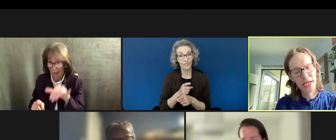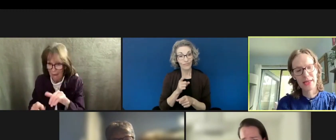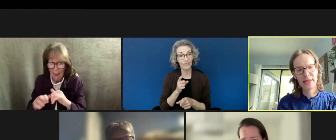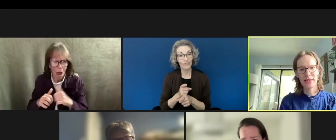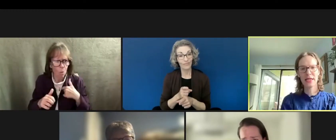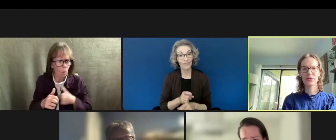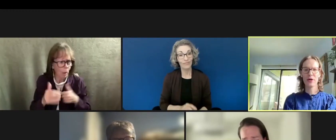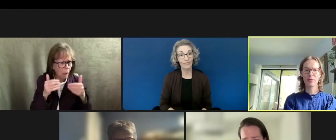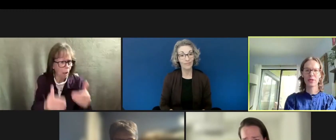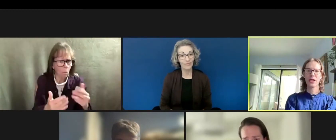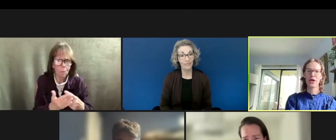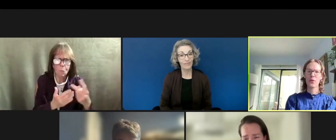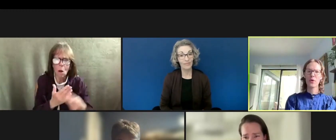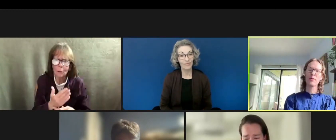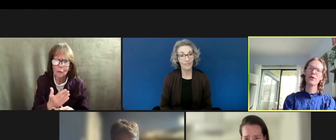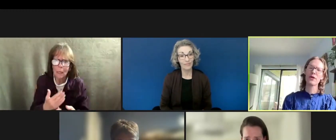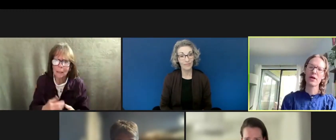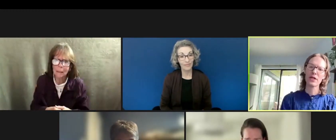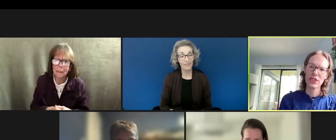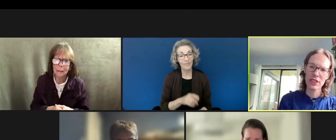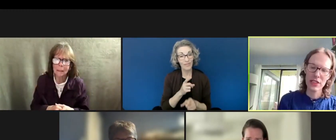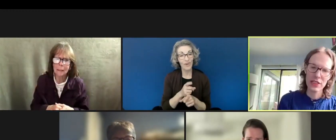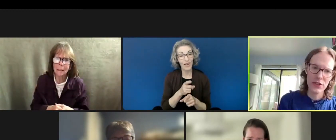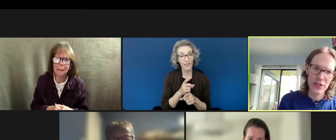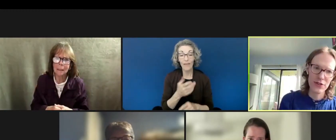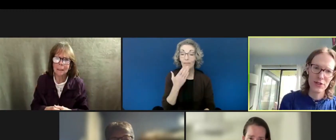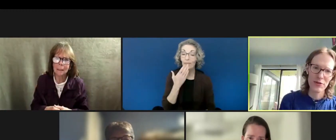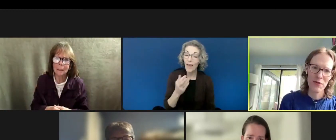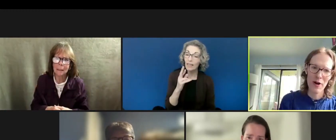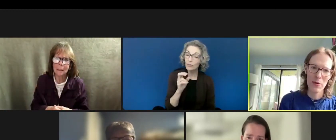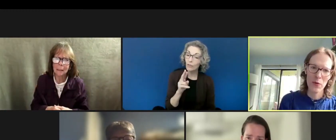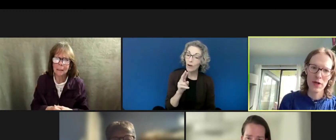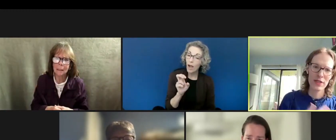Yeah. >> Thanks, Robin. What about Jen as you're hearing Robin what,